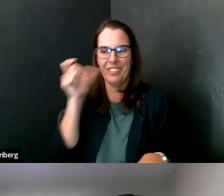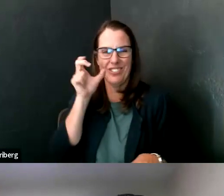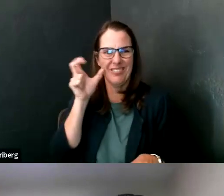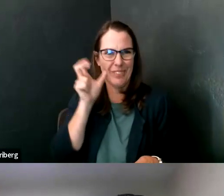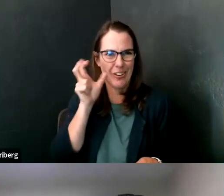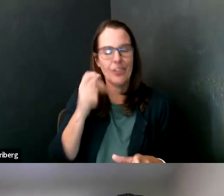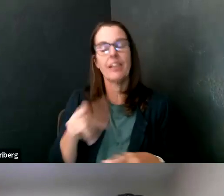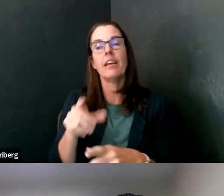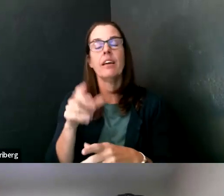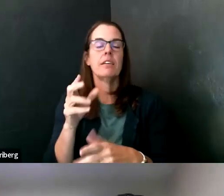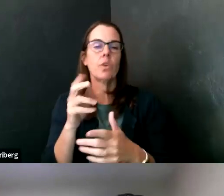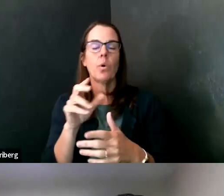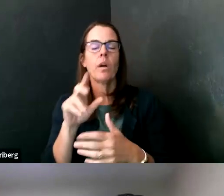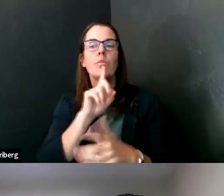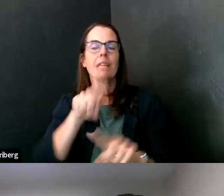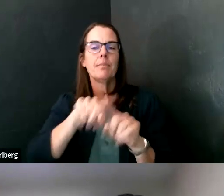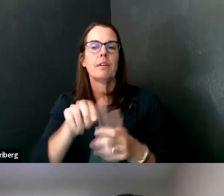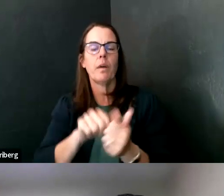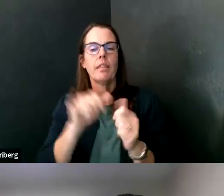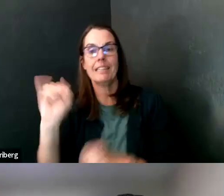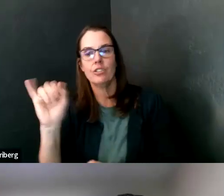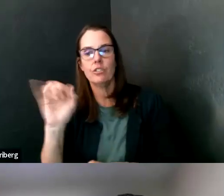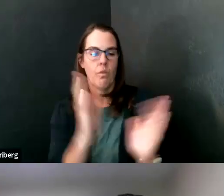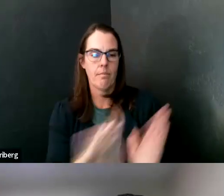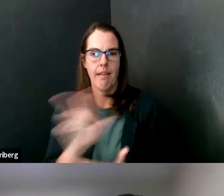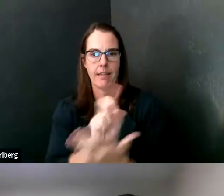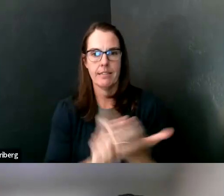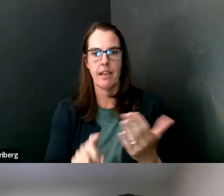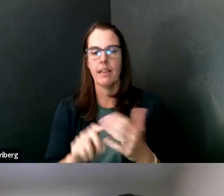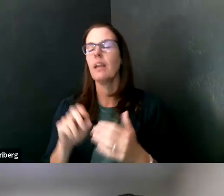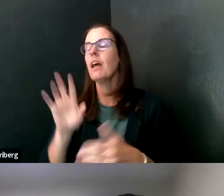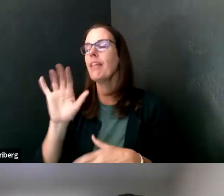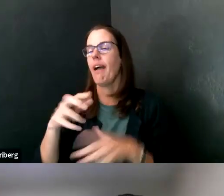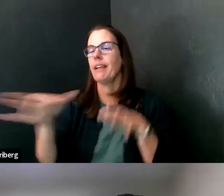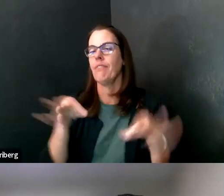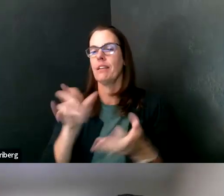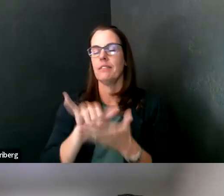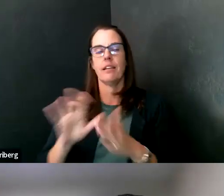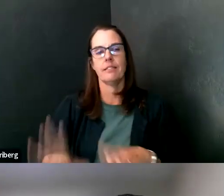changes or plan design. The research team defined this as out-ofpocket cost shifting which extended